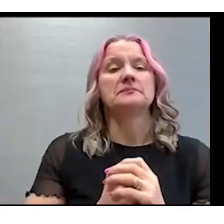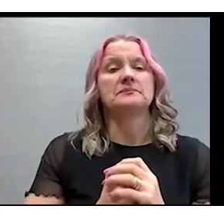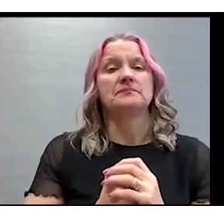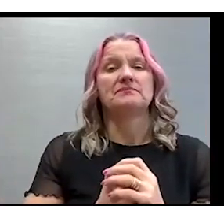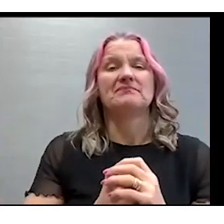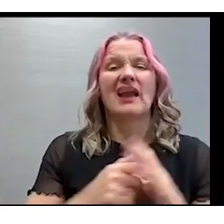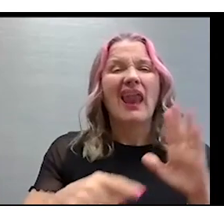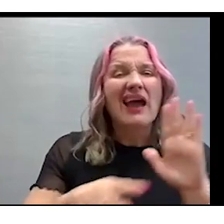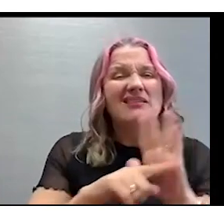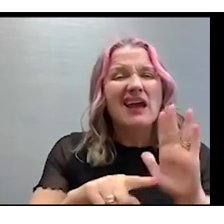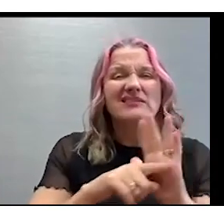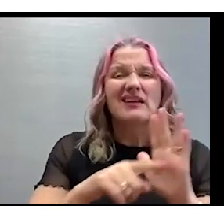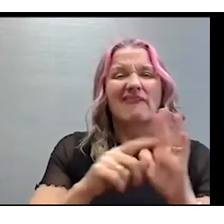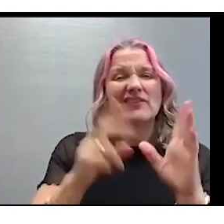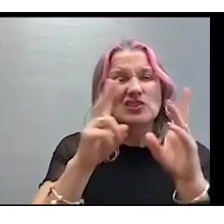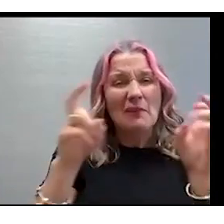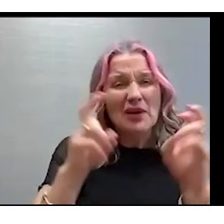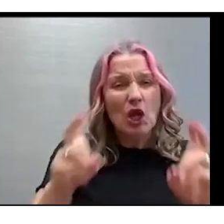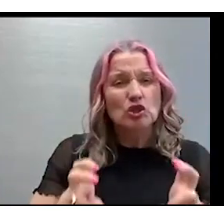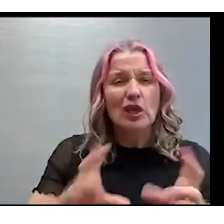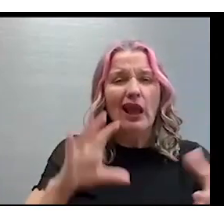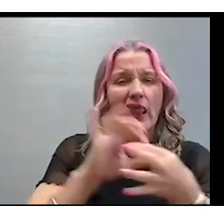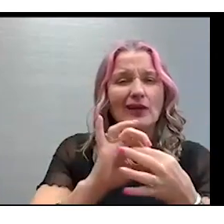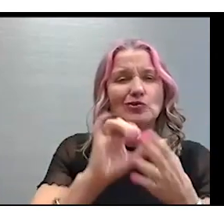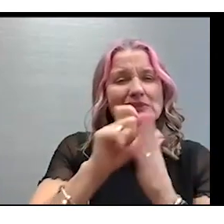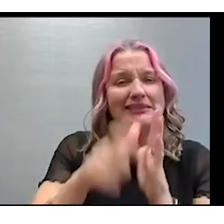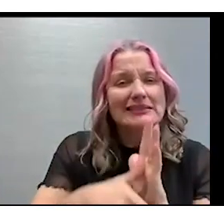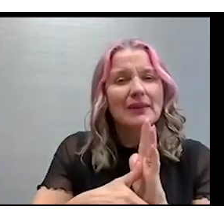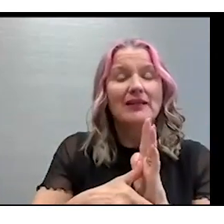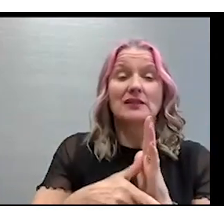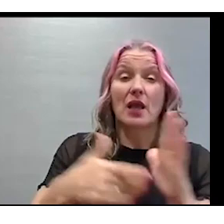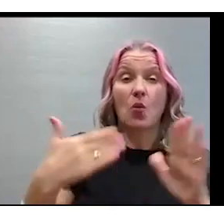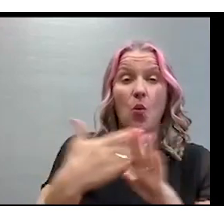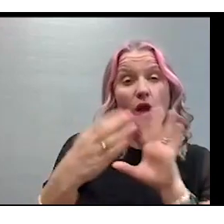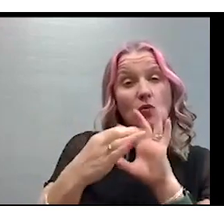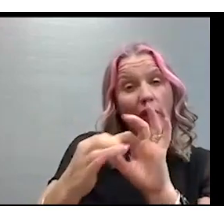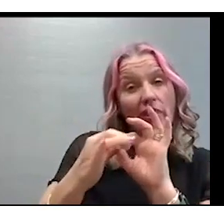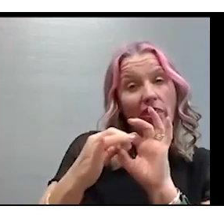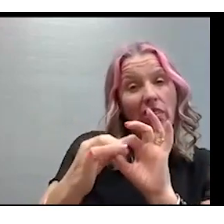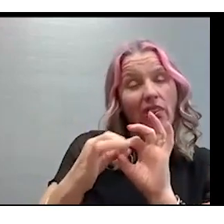negative terminology concerning disability. And we worked with them to develop a